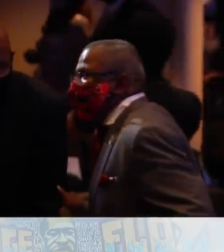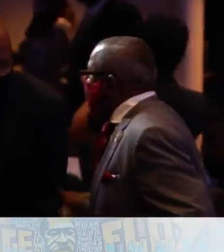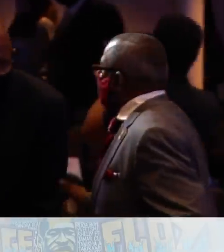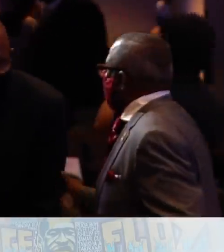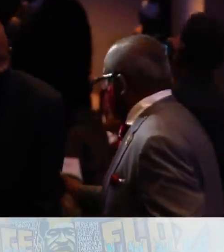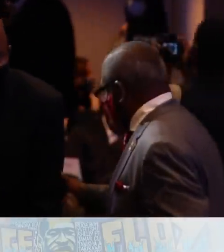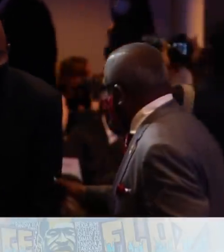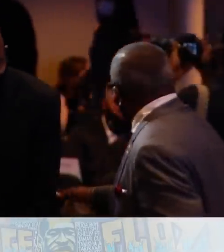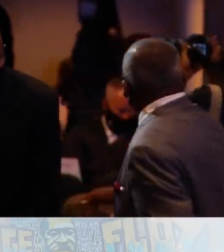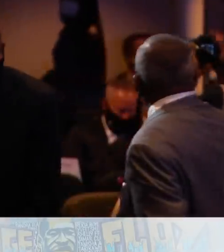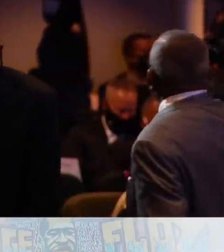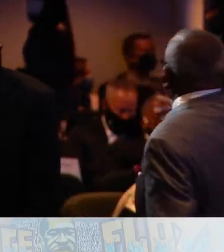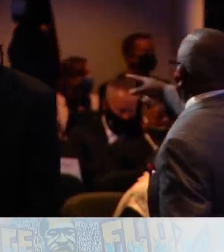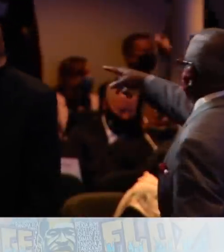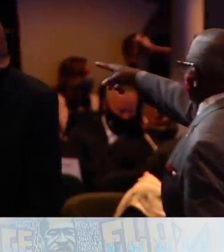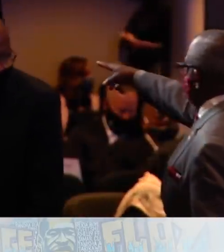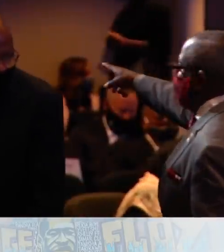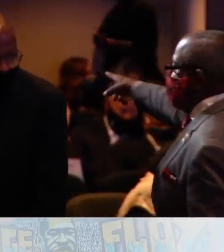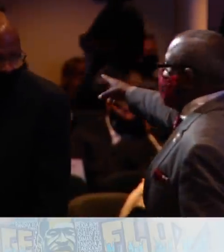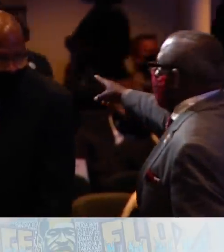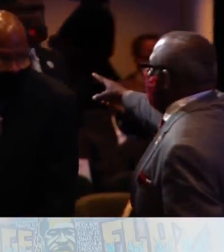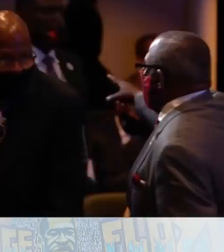THANK YOU. YOU ARE